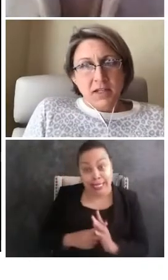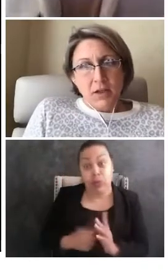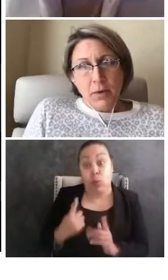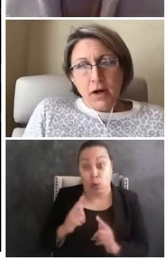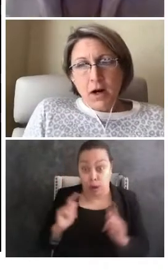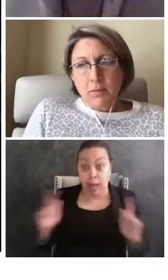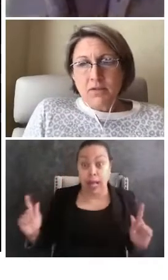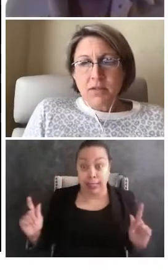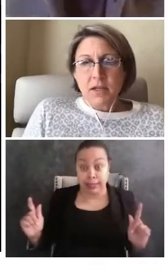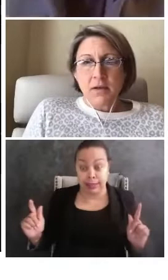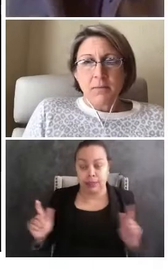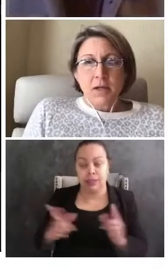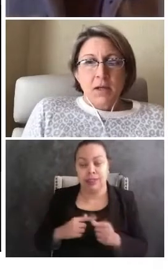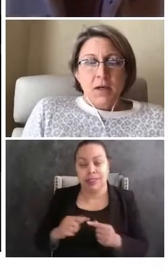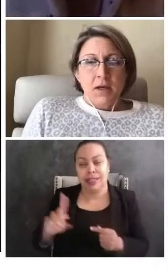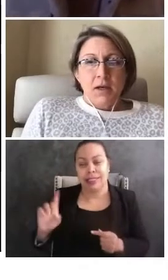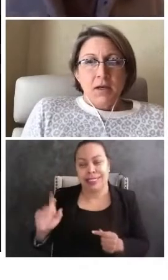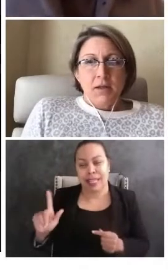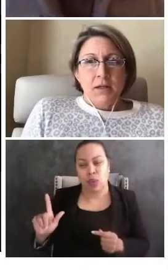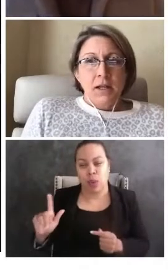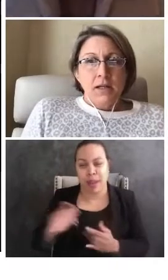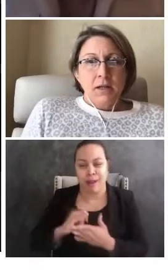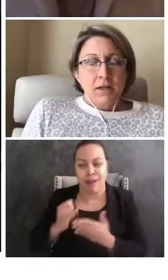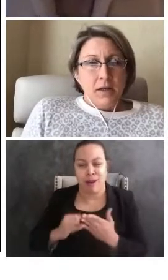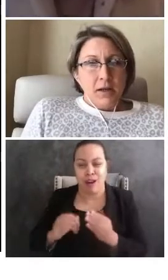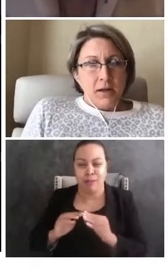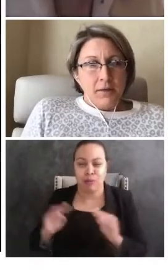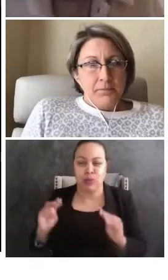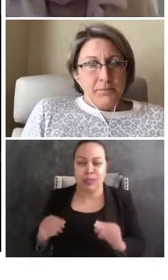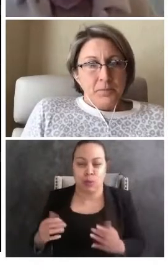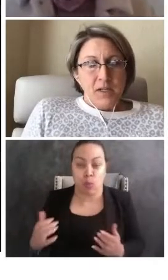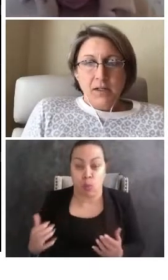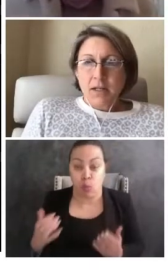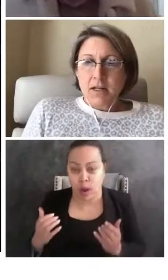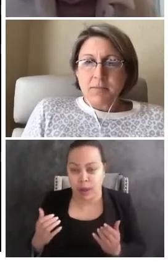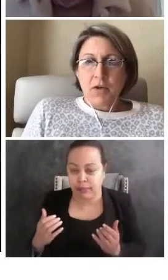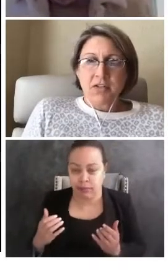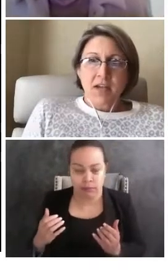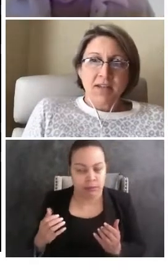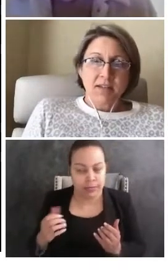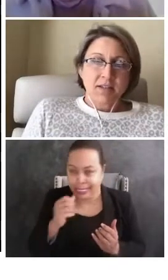The Delaware art museum needed a separate piece.